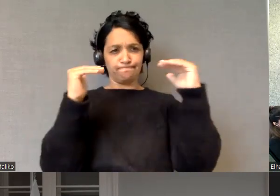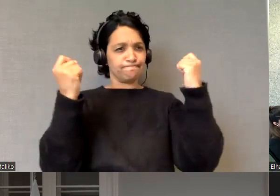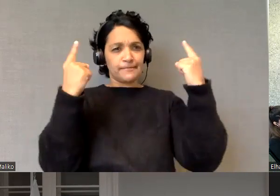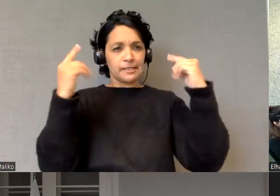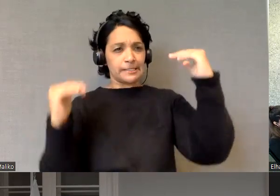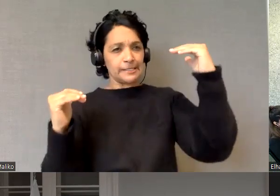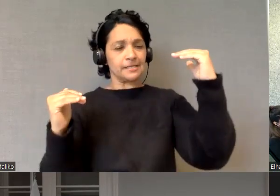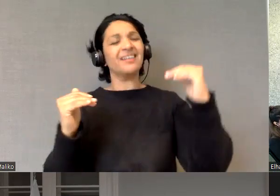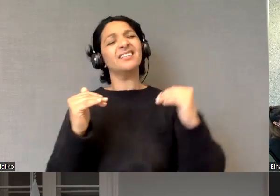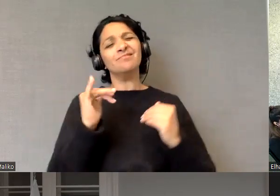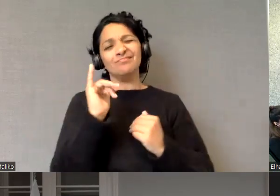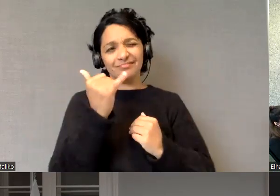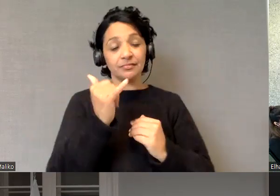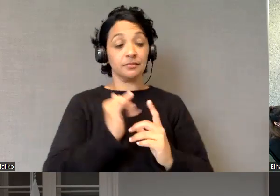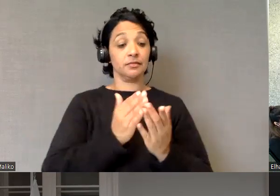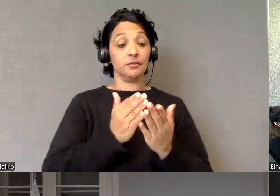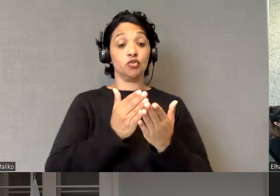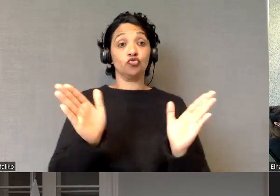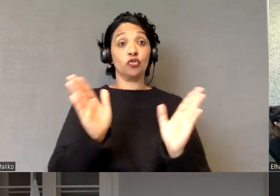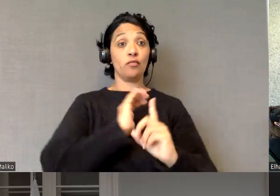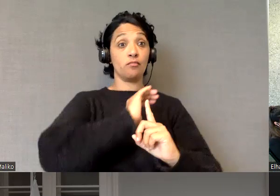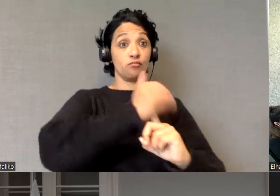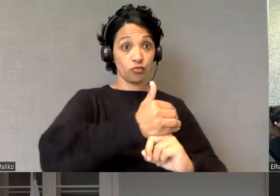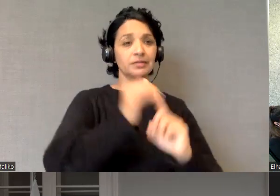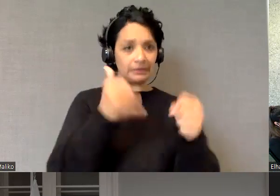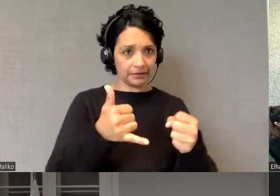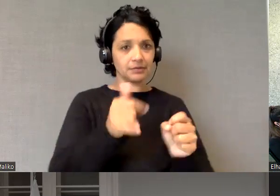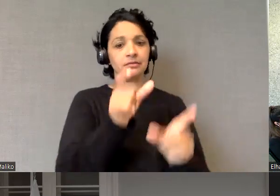the general protections do of course include persons with disabilities, but there is an